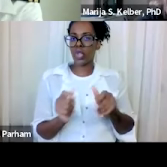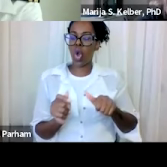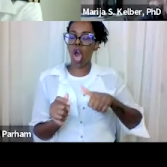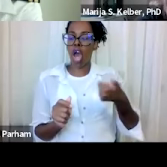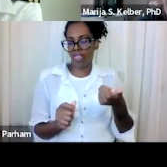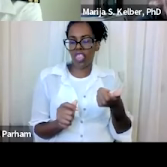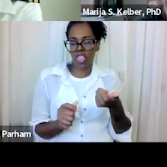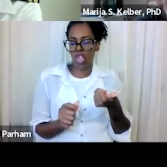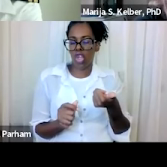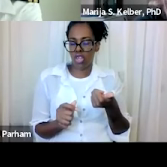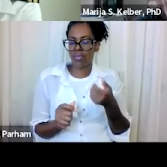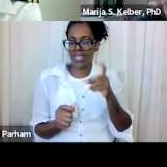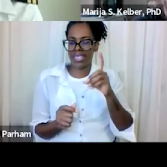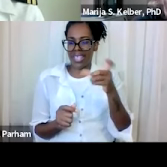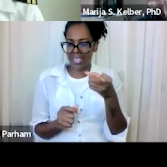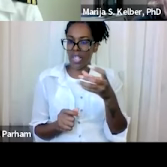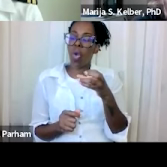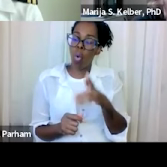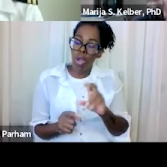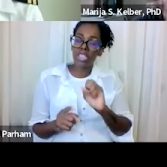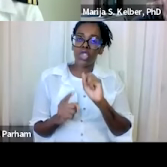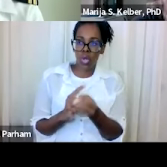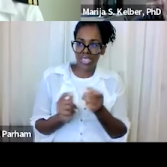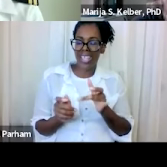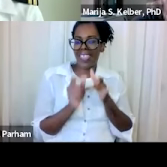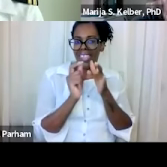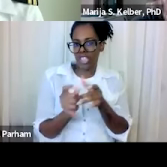and situations that lead somebody to be involved in the criminal legal system.